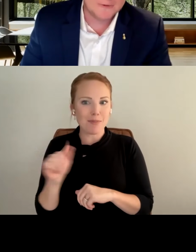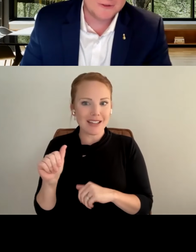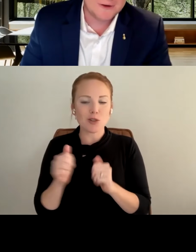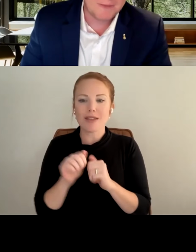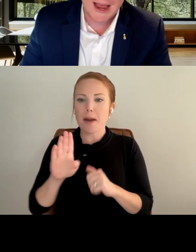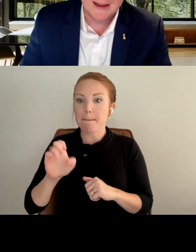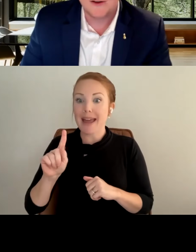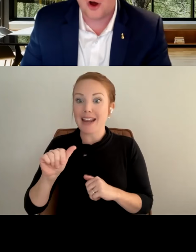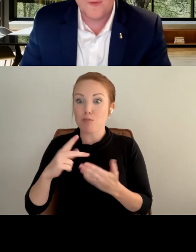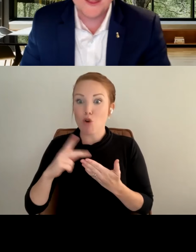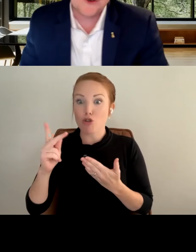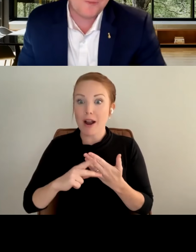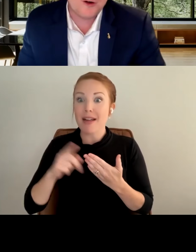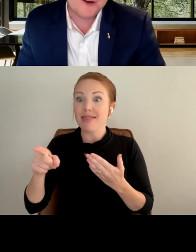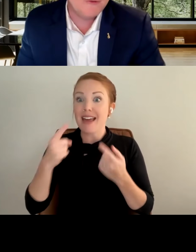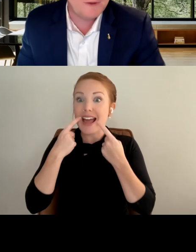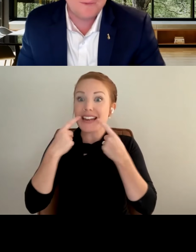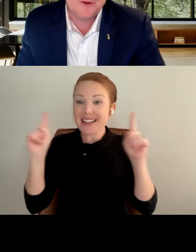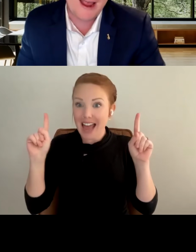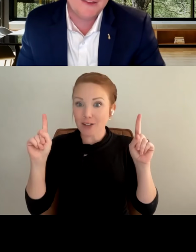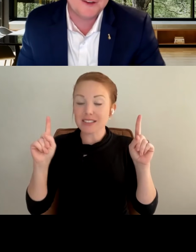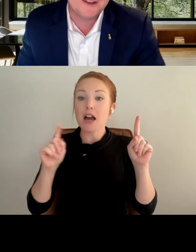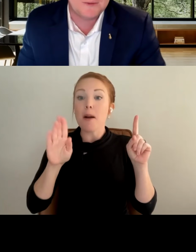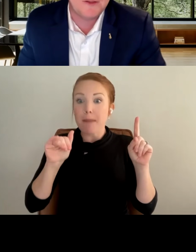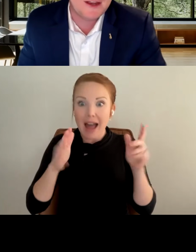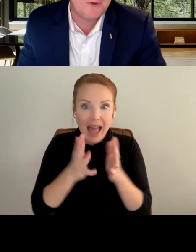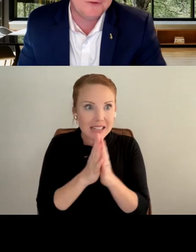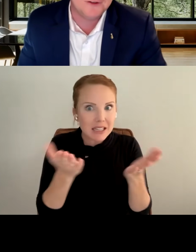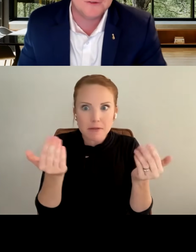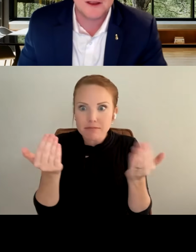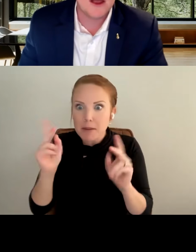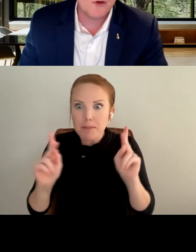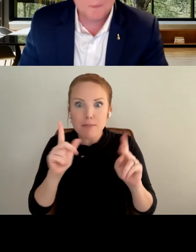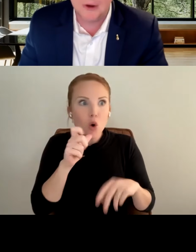announced by combing their support queue for people who asked accessibility questions. What